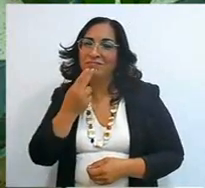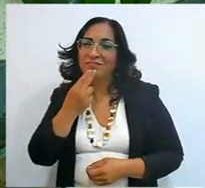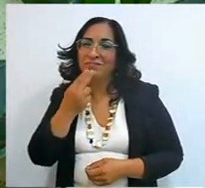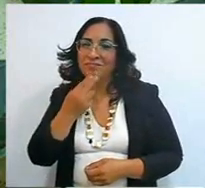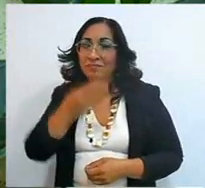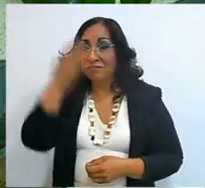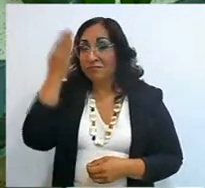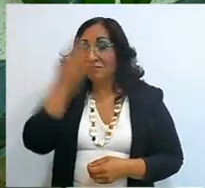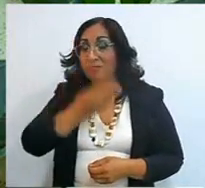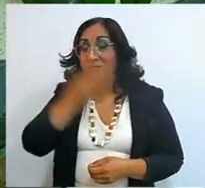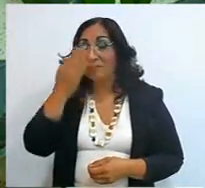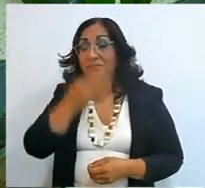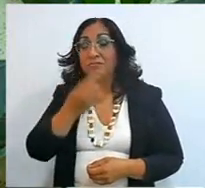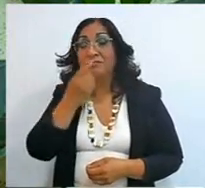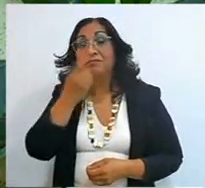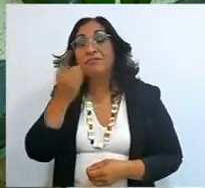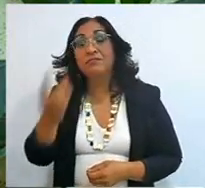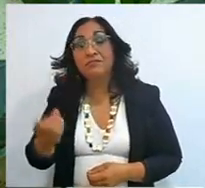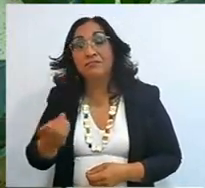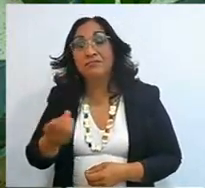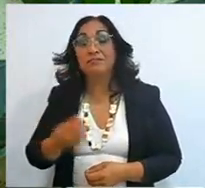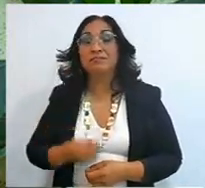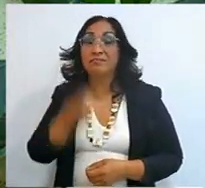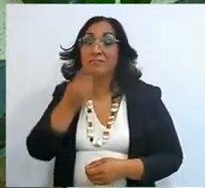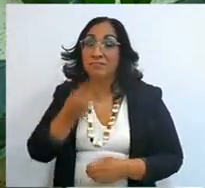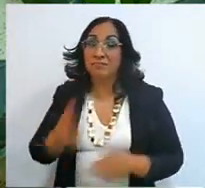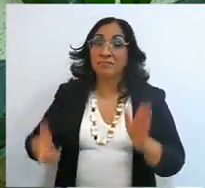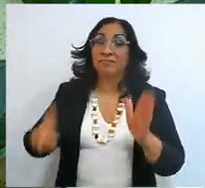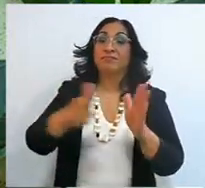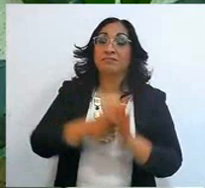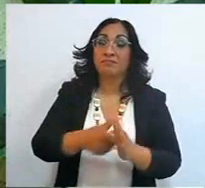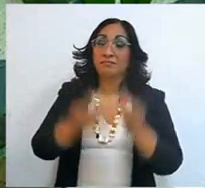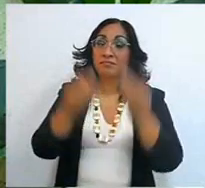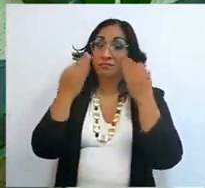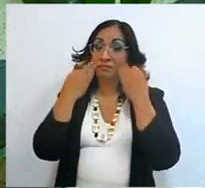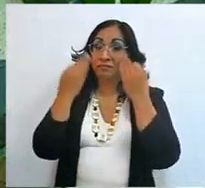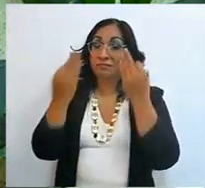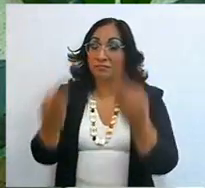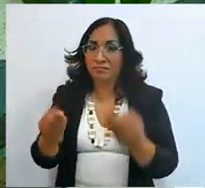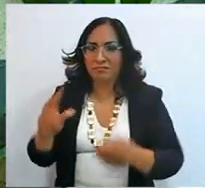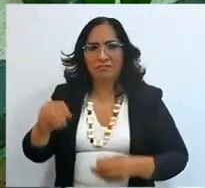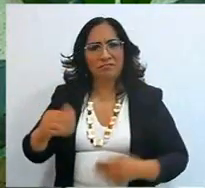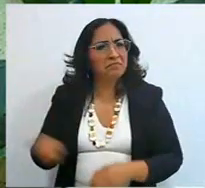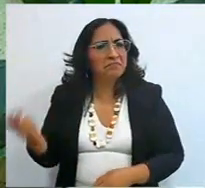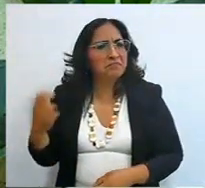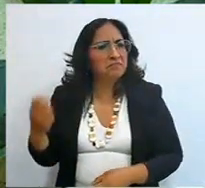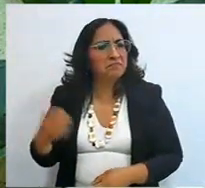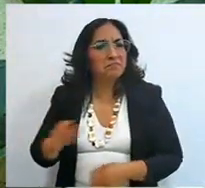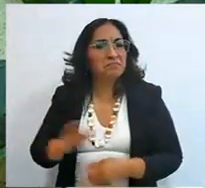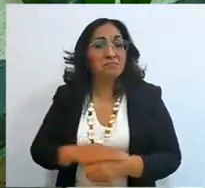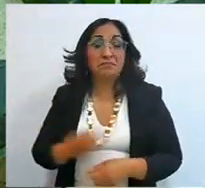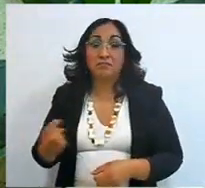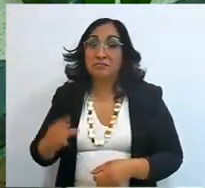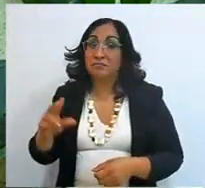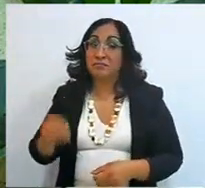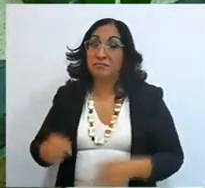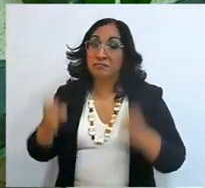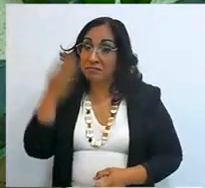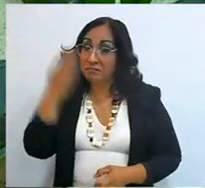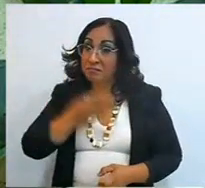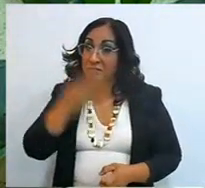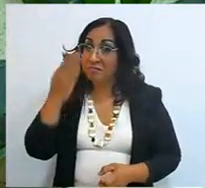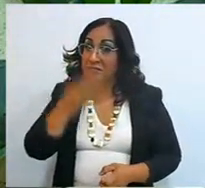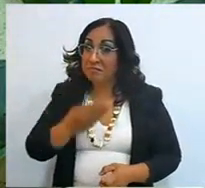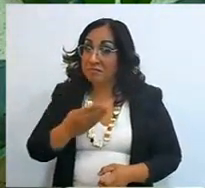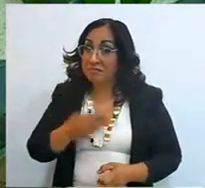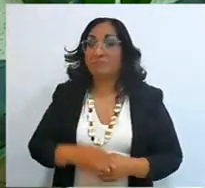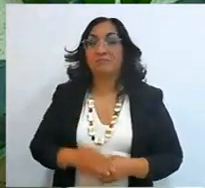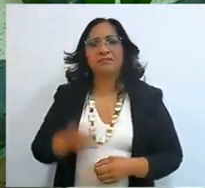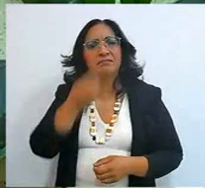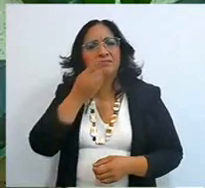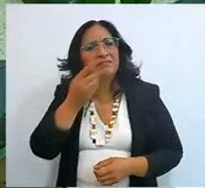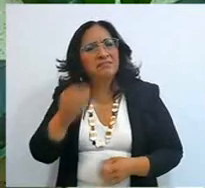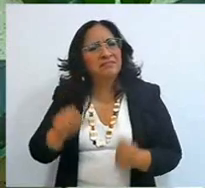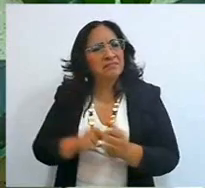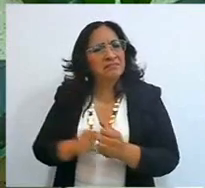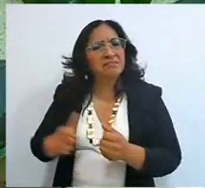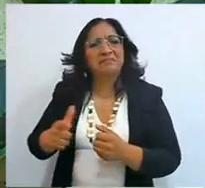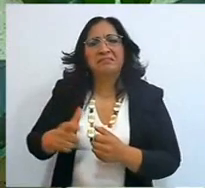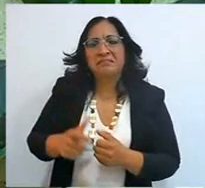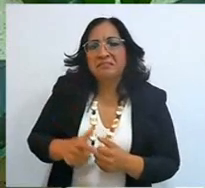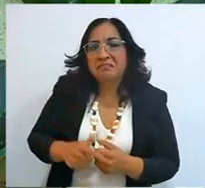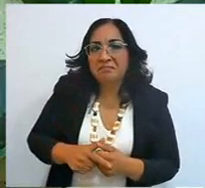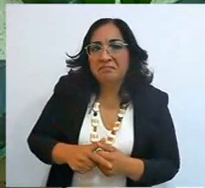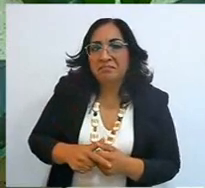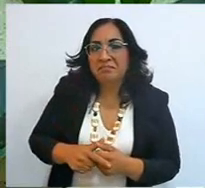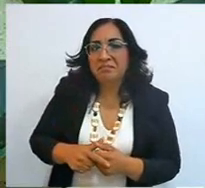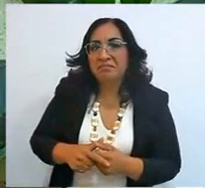The Bible says: to the law and to the testimony, if we didn't do it, they gave me a key, they give you, they tell you something, oh ok, check it out,